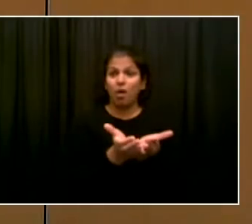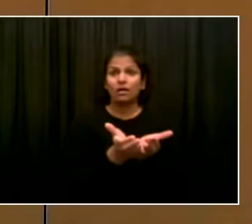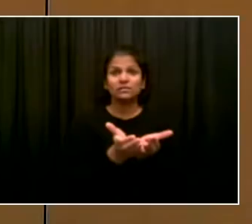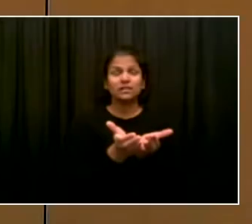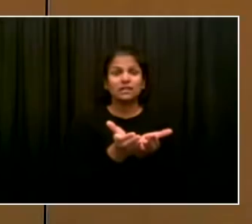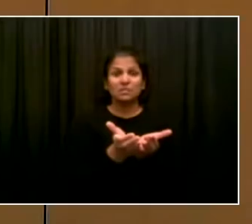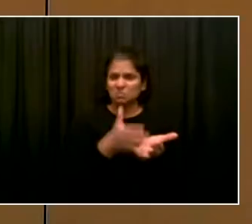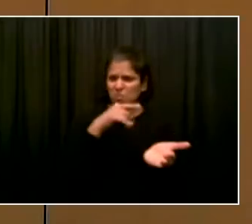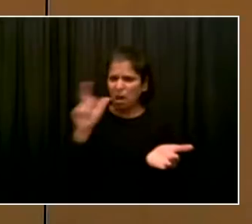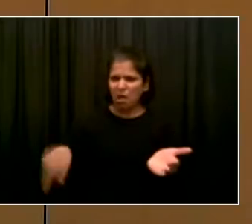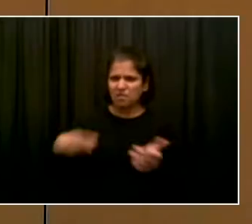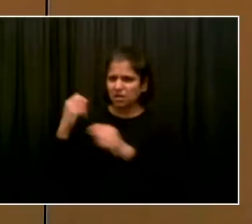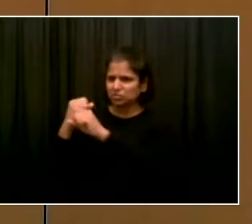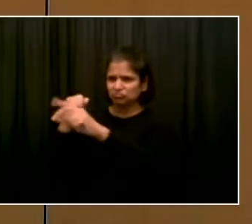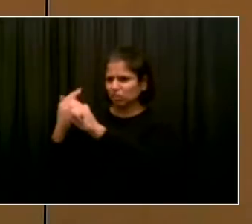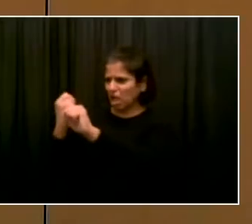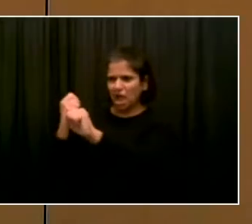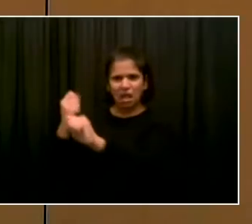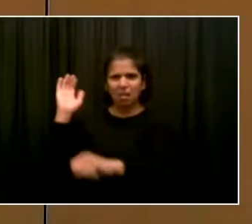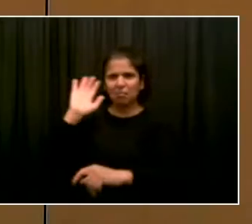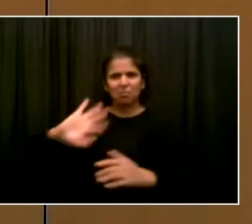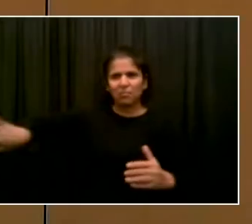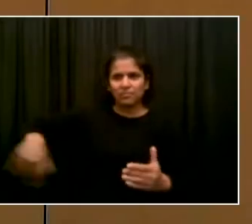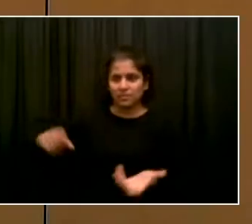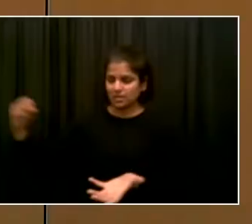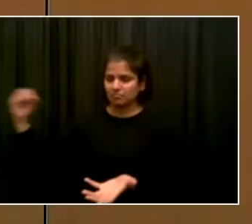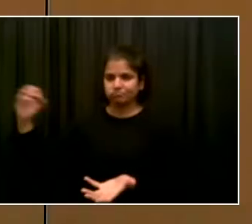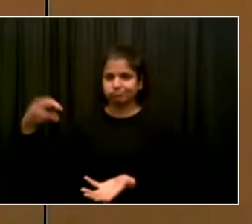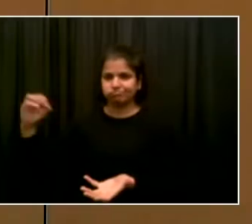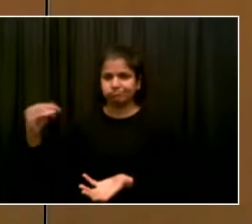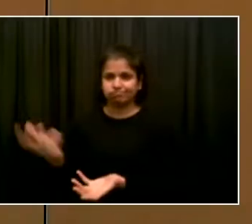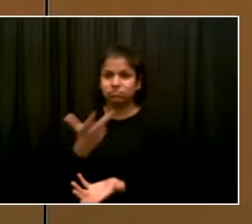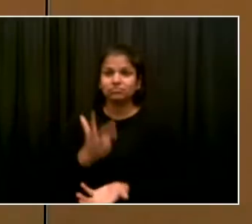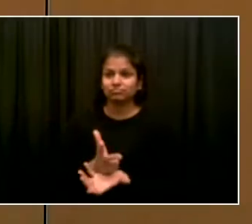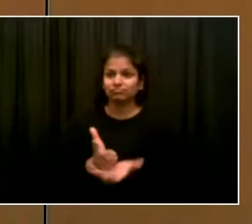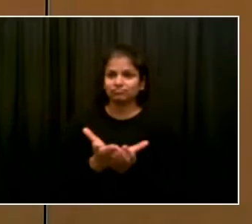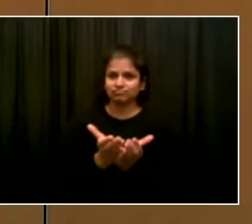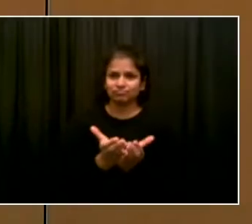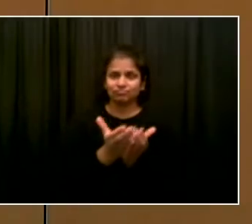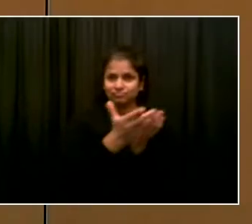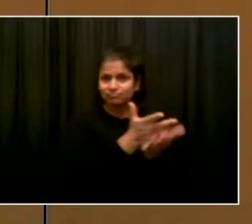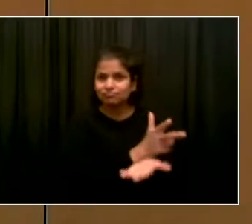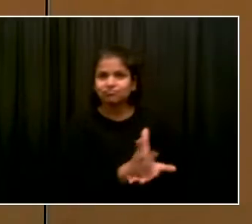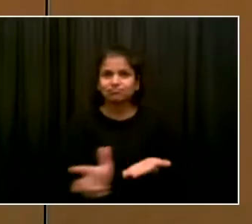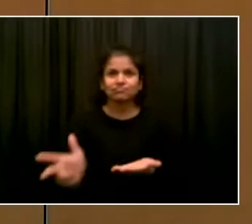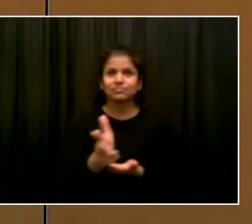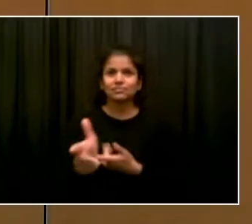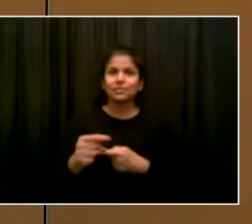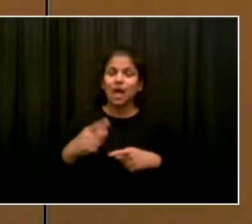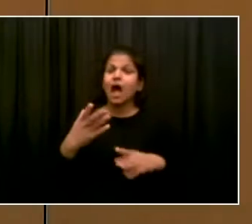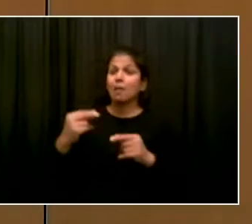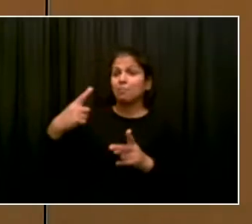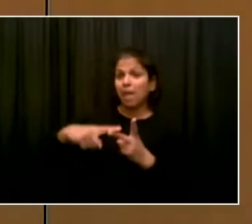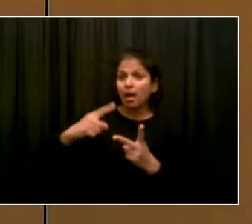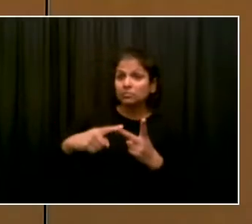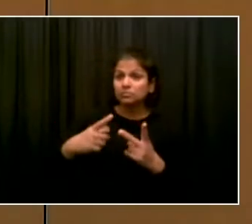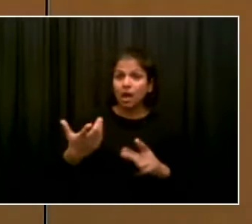TRUCKS BUT BY BOAT AND THEN YOU UNLOAD THEM IN THOSE DISTRIBUTIO N